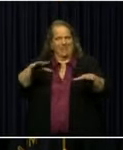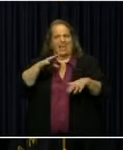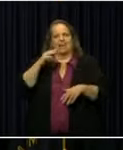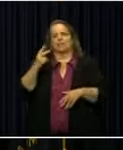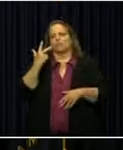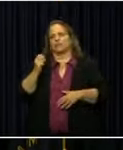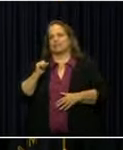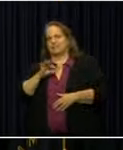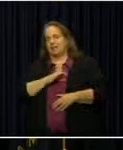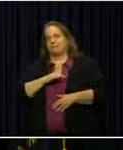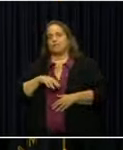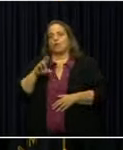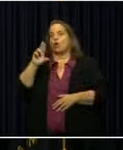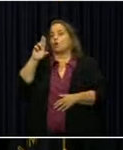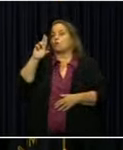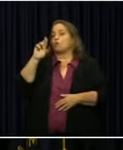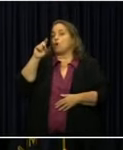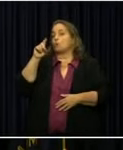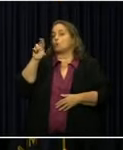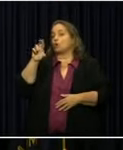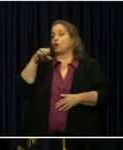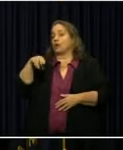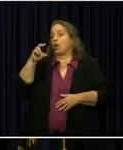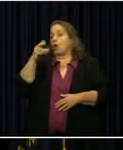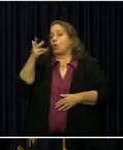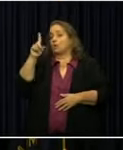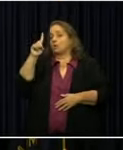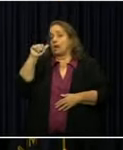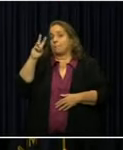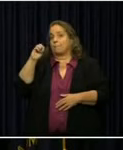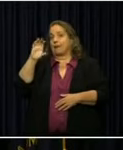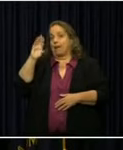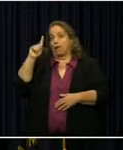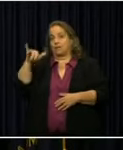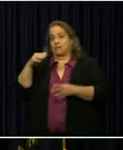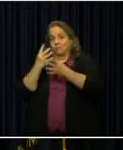BECAUSE THERE ARE A LOT IN THAT